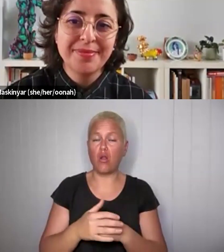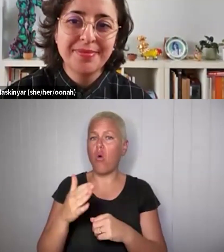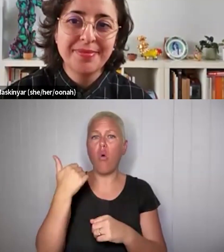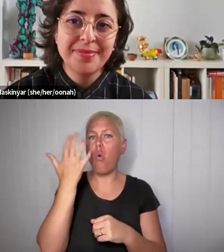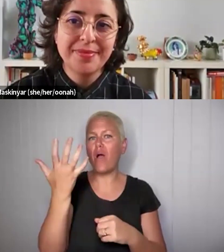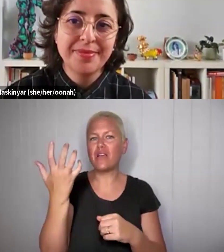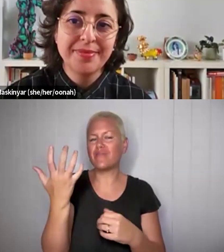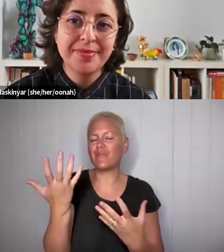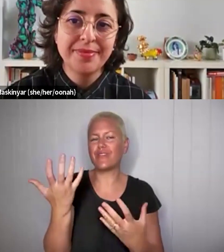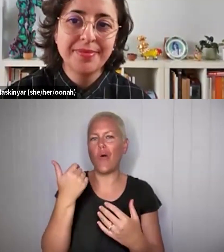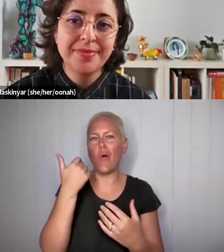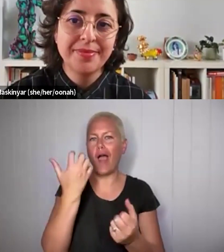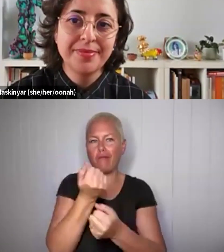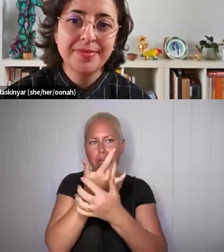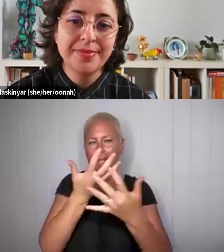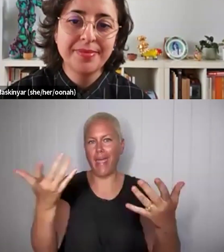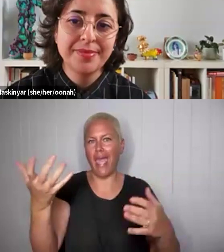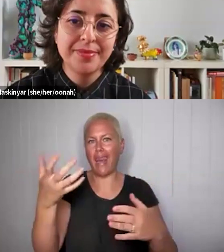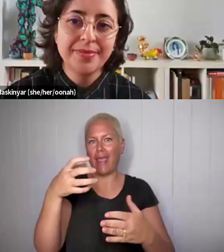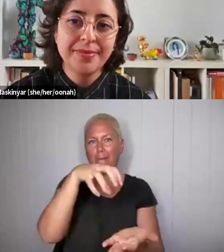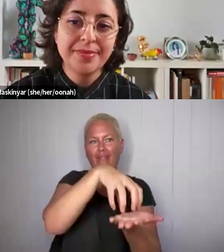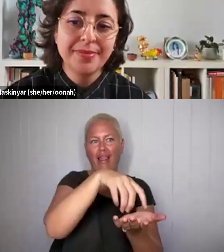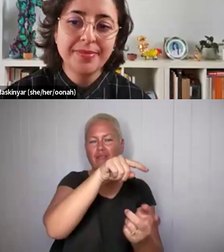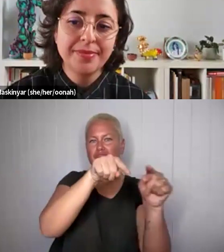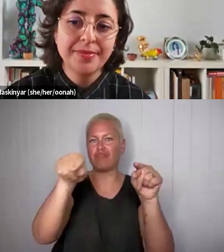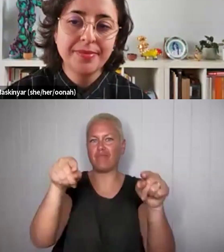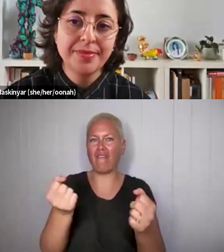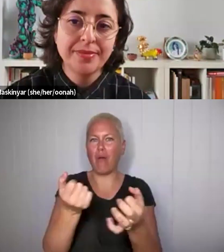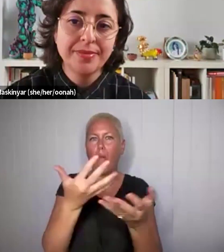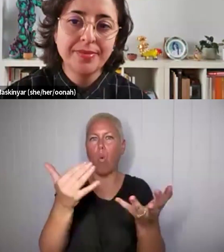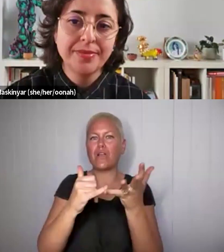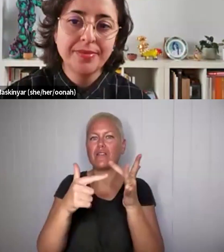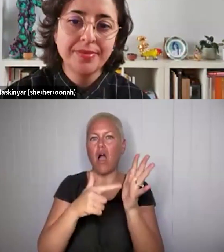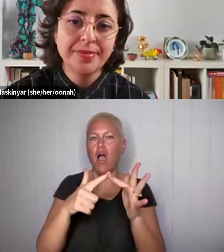and at and there are always many pavilions that do multi-site shows. We have done that in the